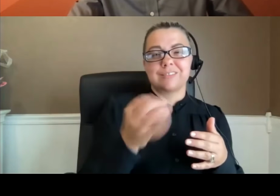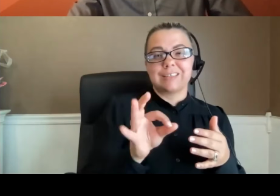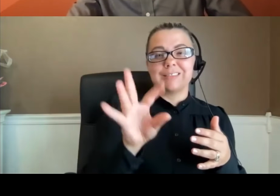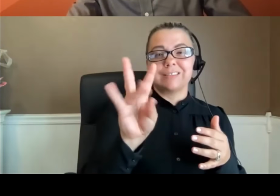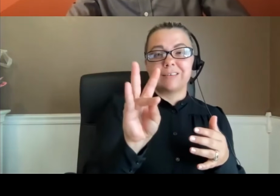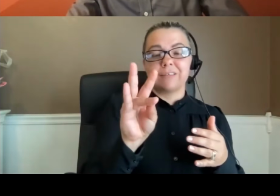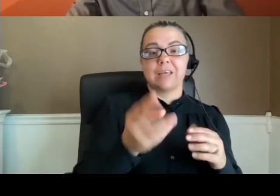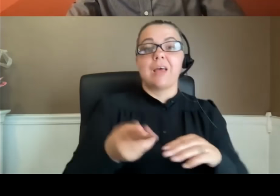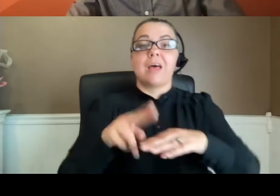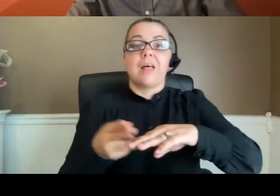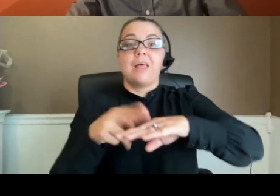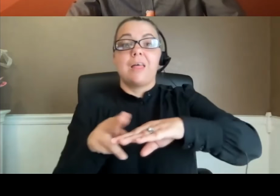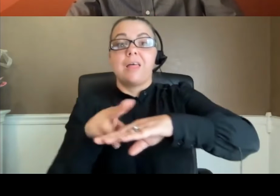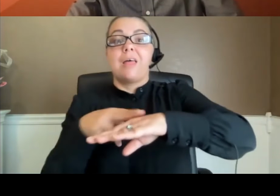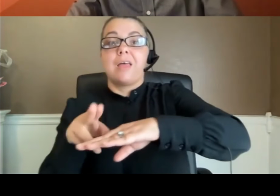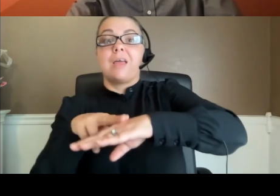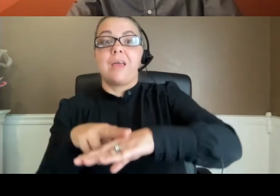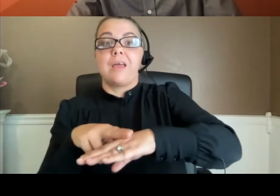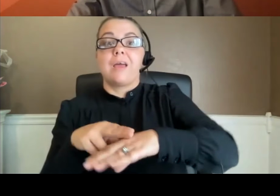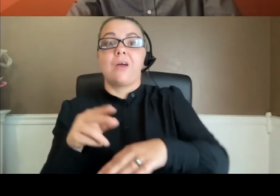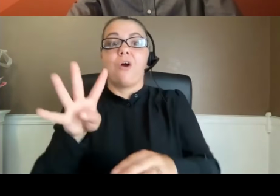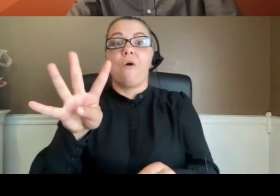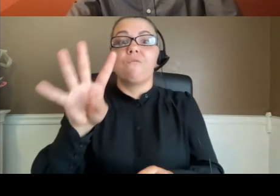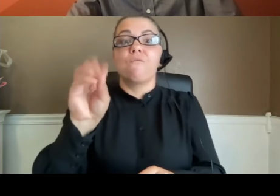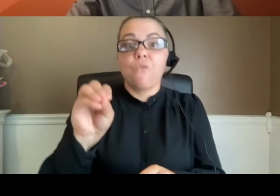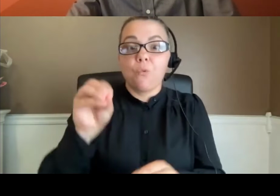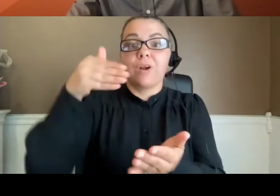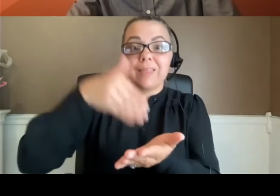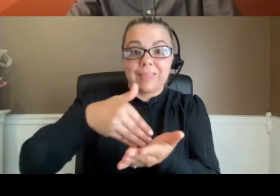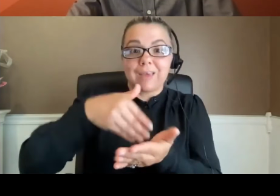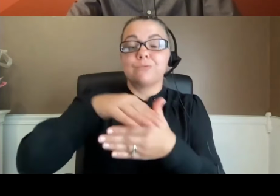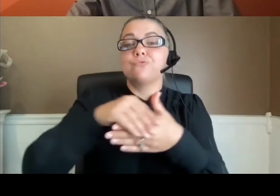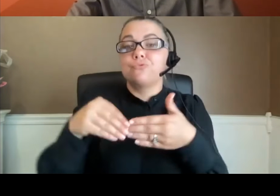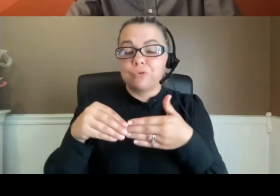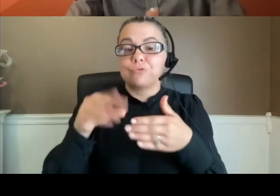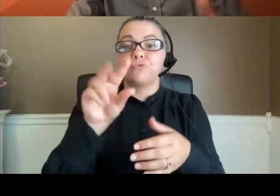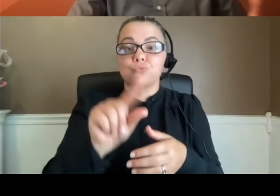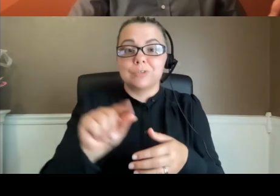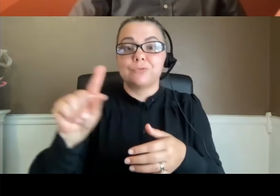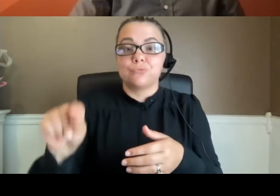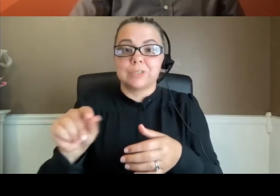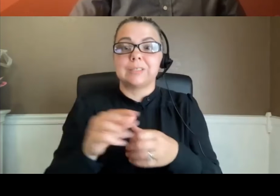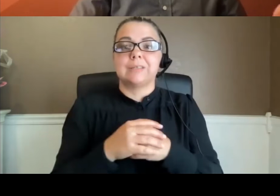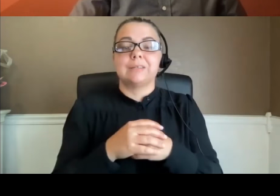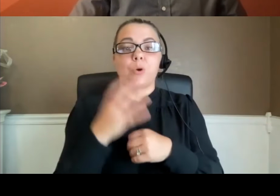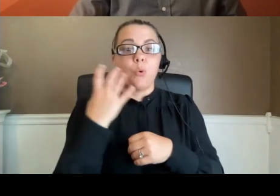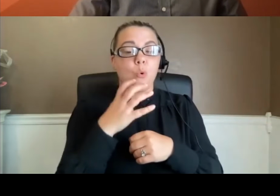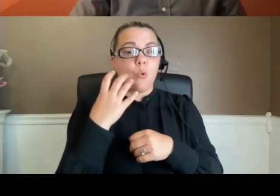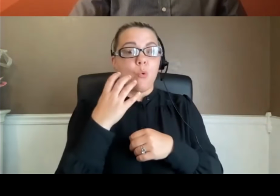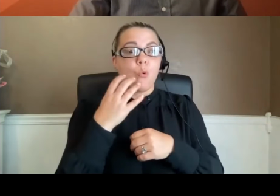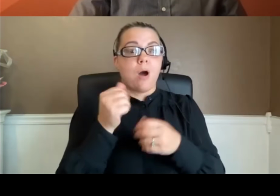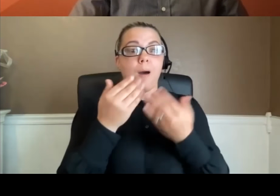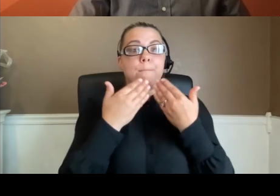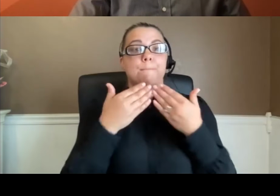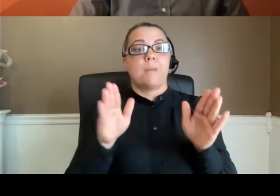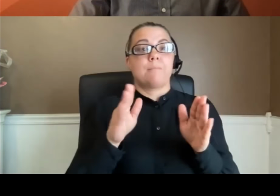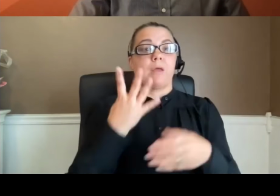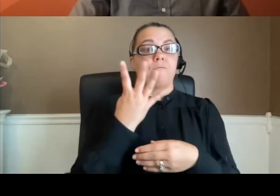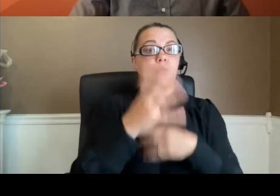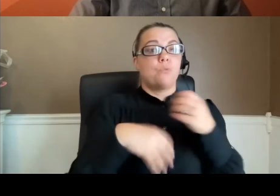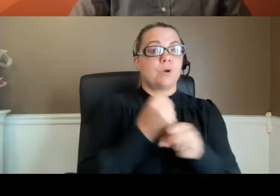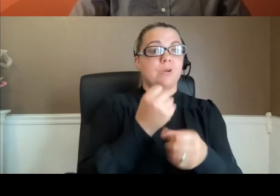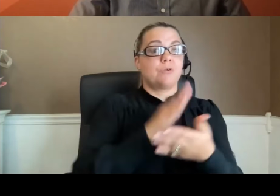rise steadily to almost forty thousand dollars in 2020. Public four-year colleges start at